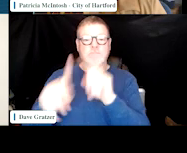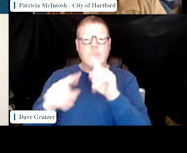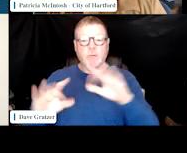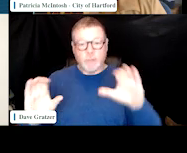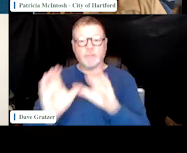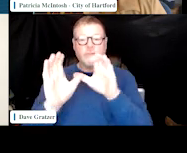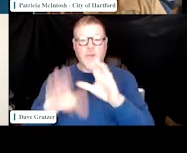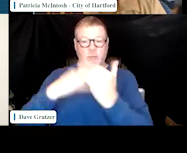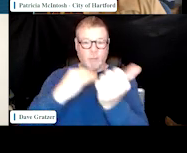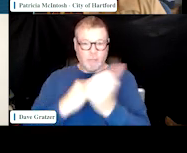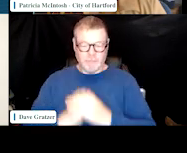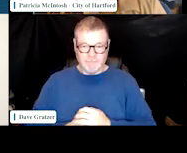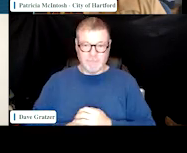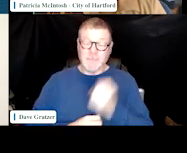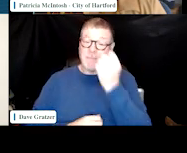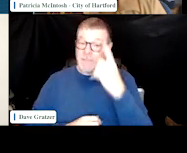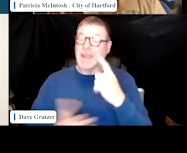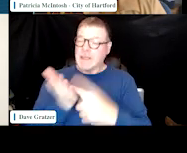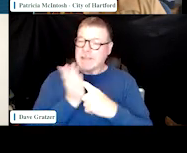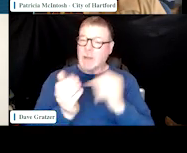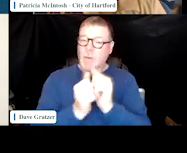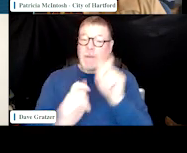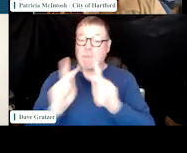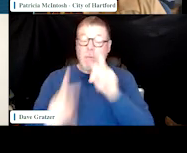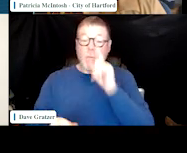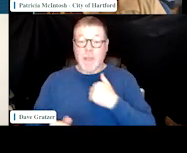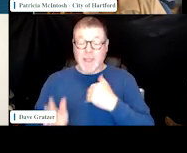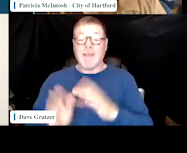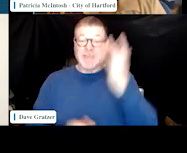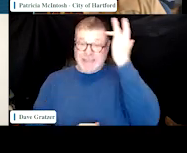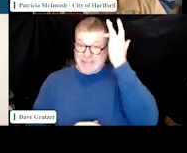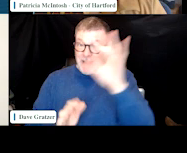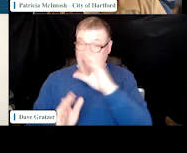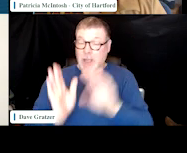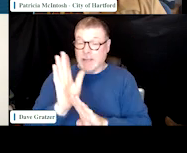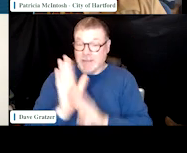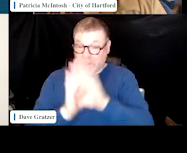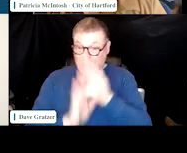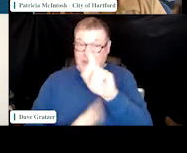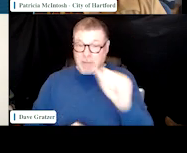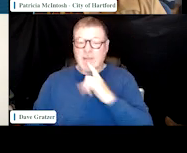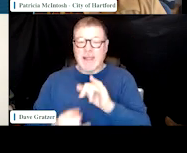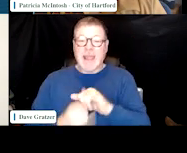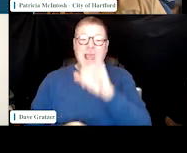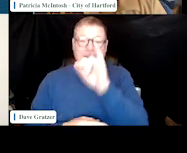They will also discuss how people with intellectual and developmental disabilities I will refer to as IDD,